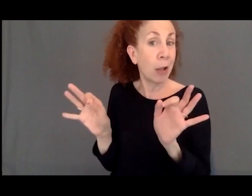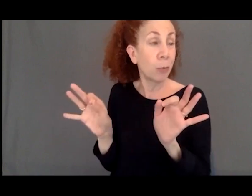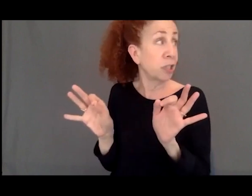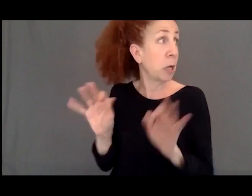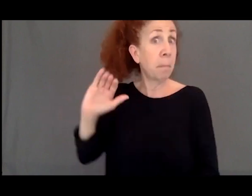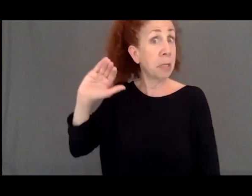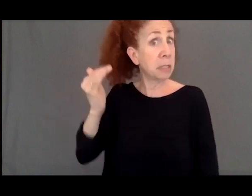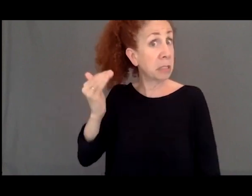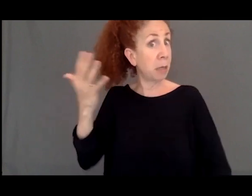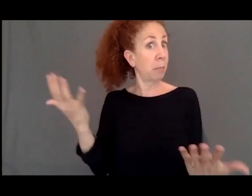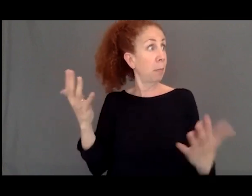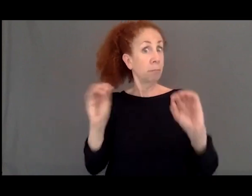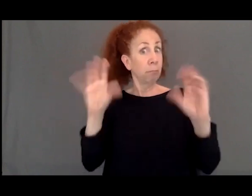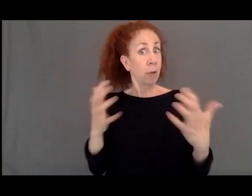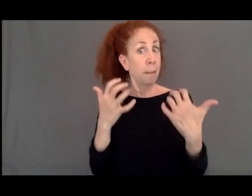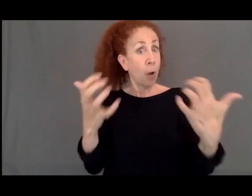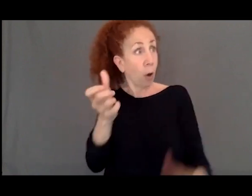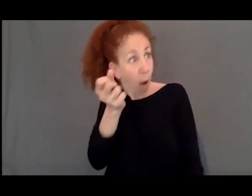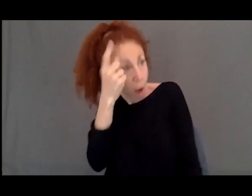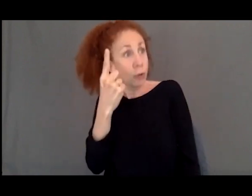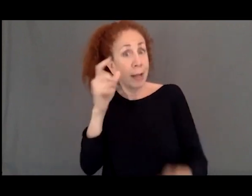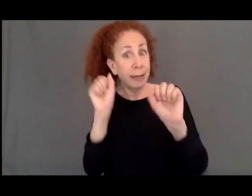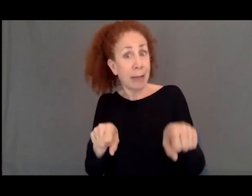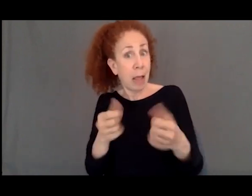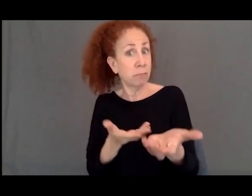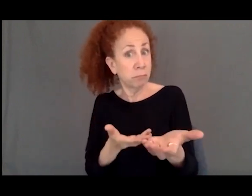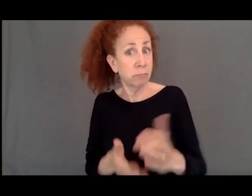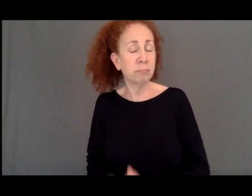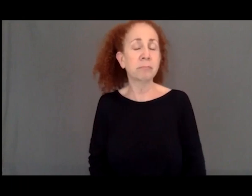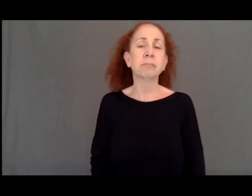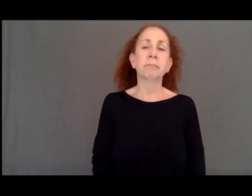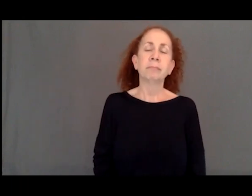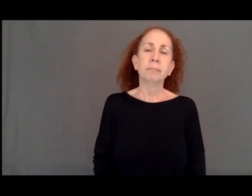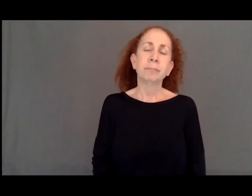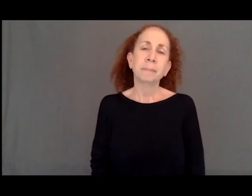that somehow American audiences can strangely understand?